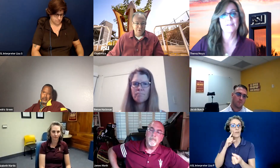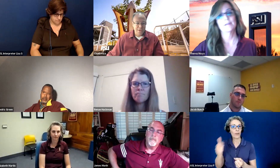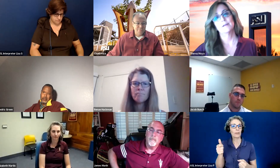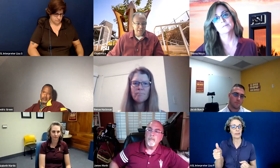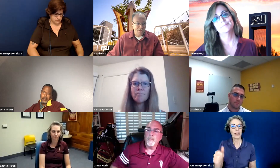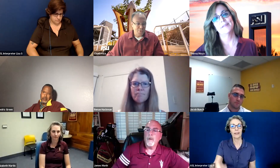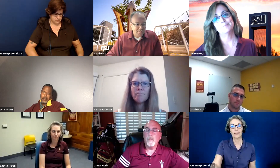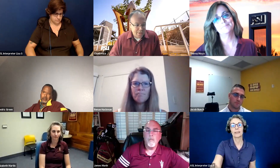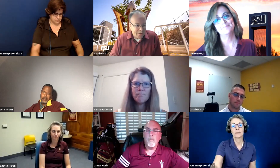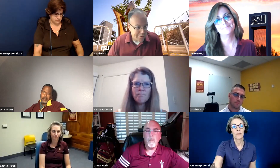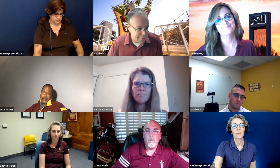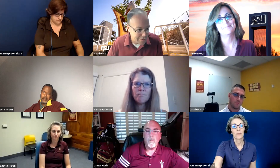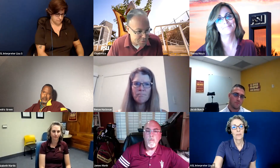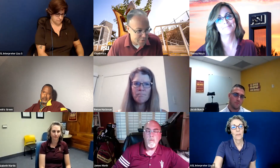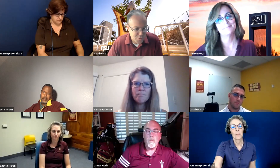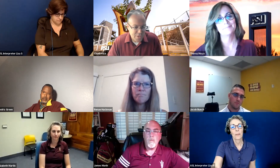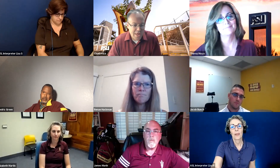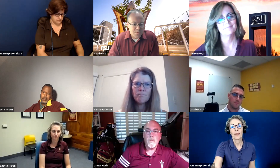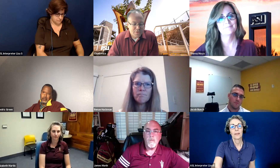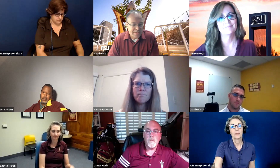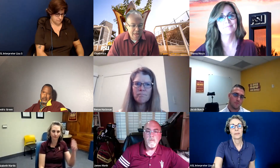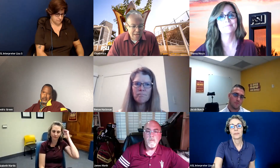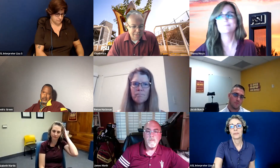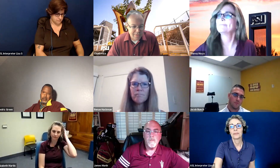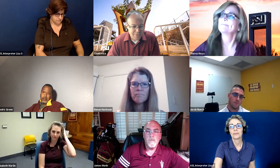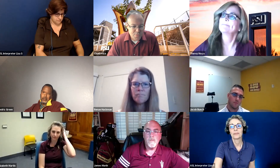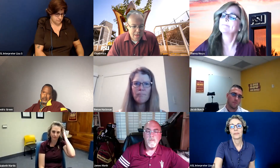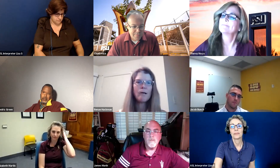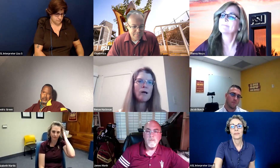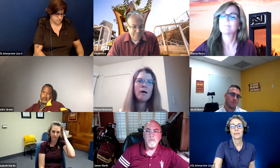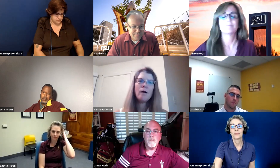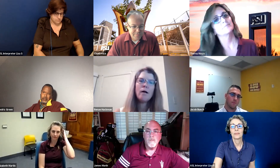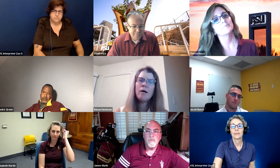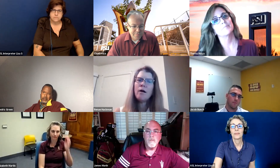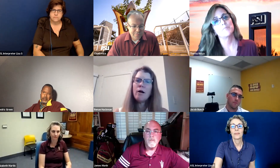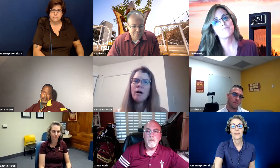Great. Thank you. Elizabeth or Renae, would you like to add anything to that.